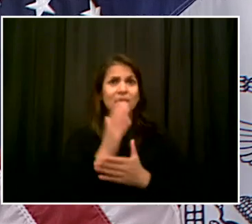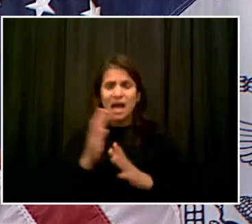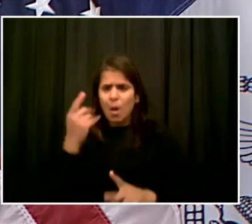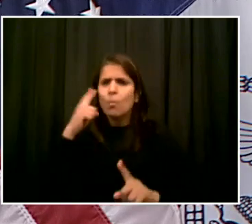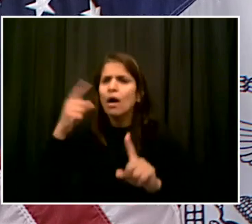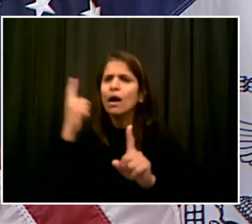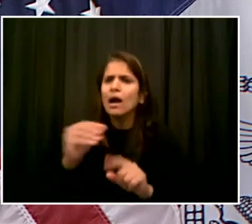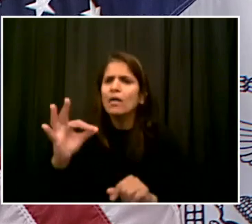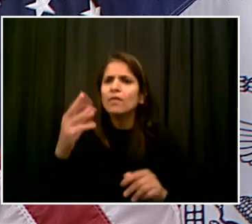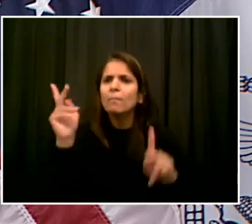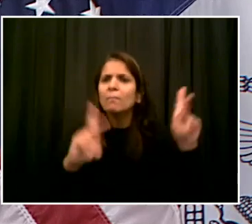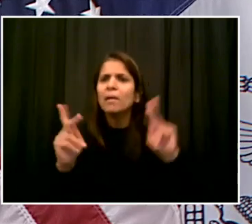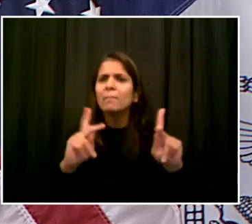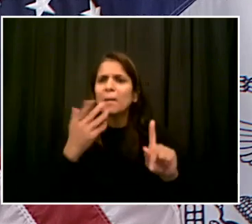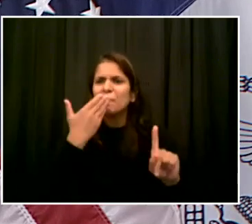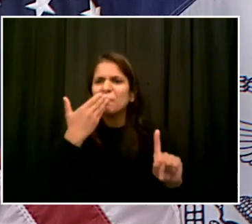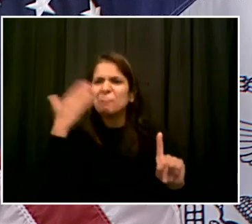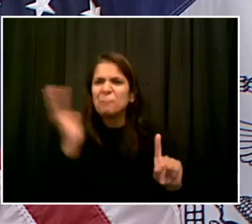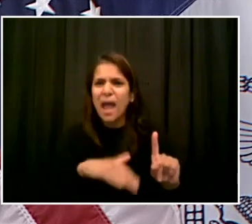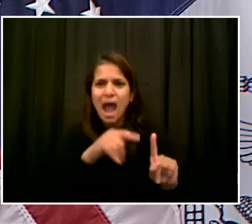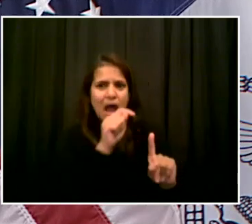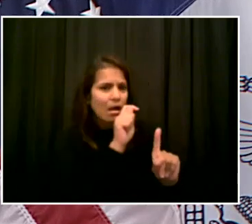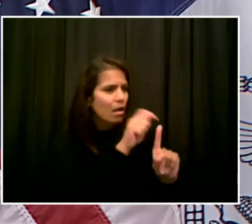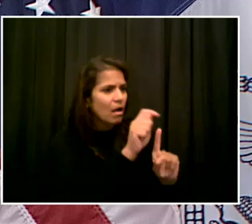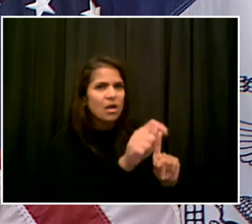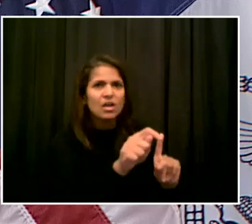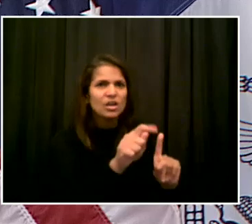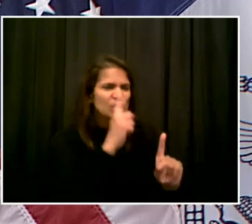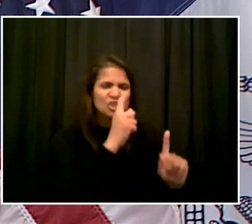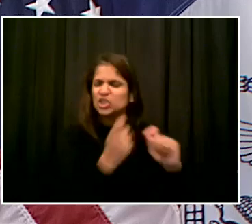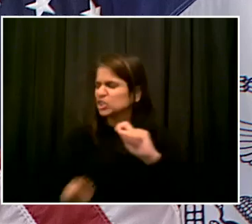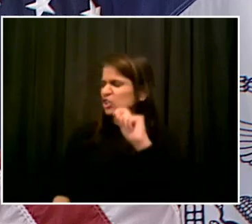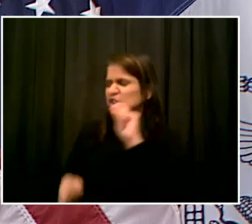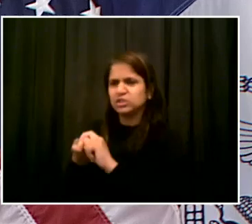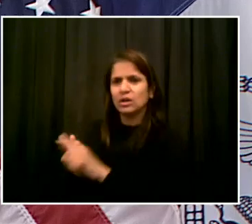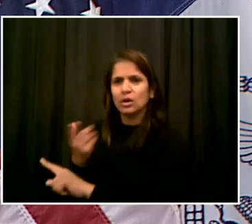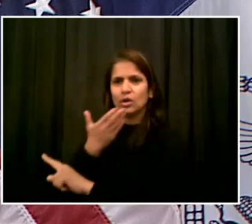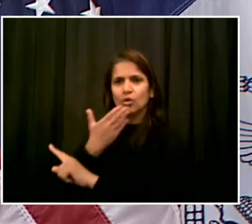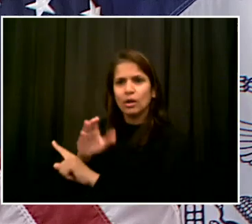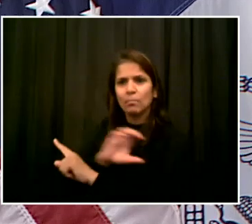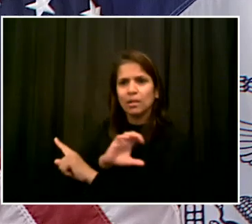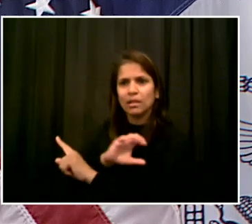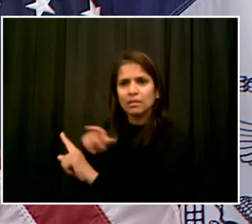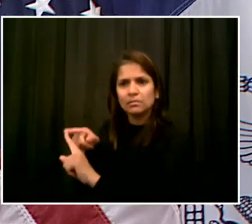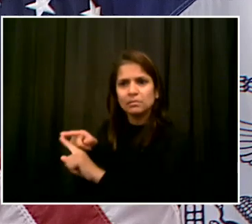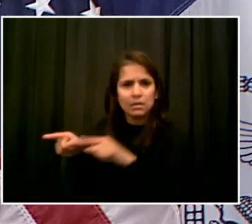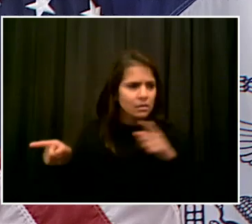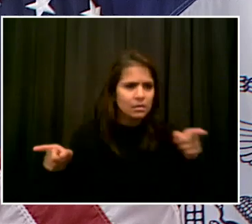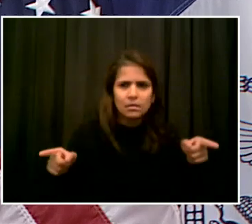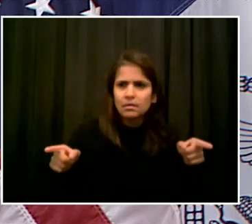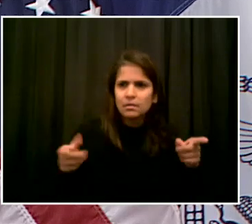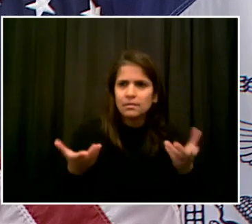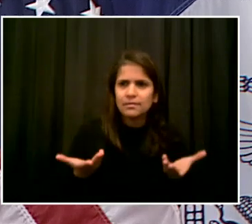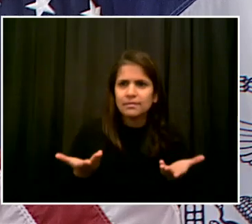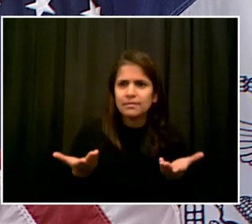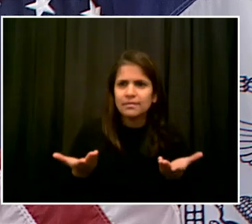HARM TO OUR OFFICERS. WECANT NO ENDANGER OUR OFFICERS, BUT YOU ULCOD TRSIKE A BALANCE AND HAVE THEM OUT IN